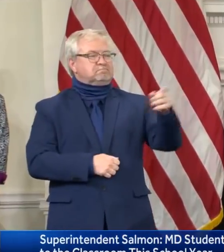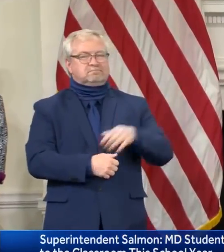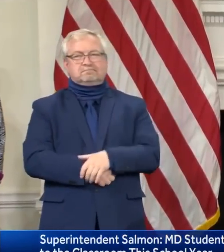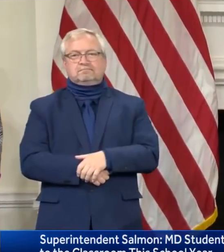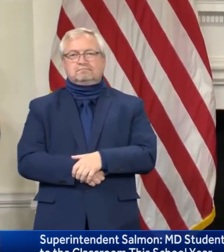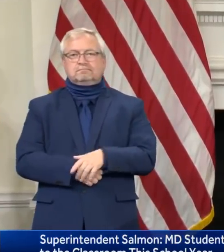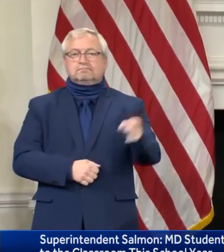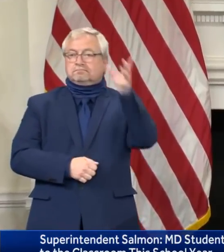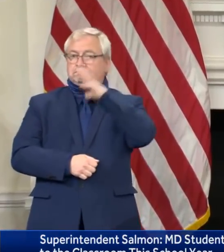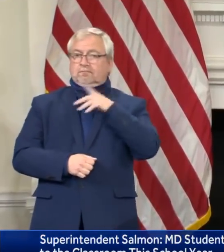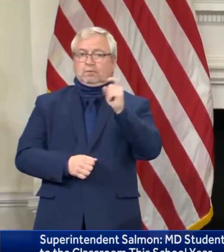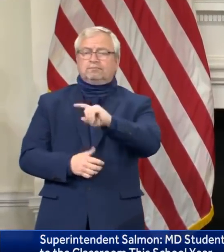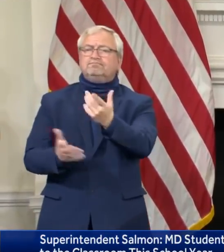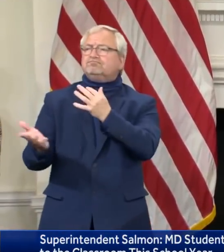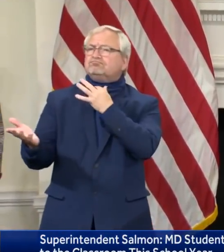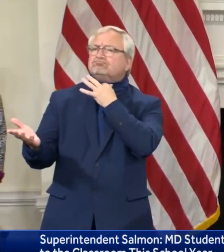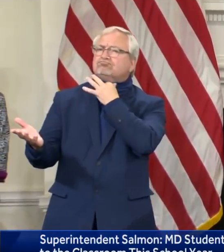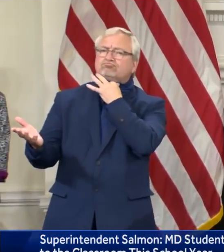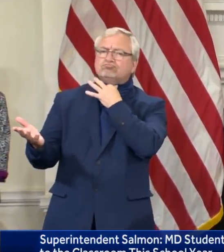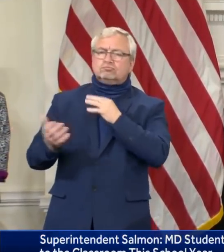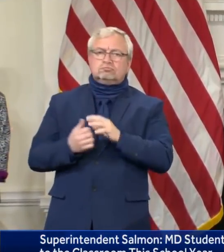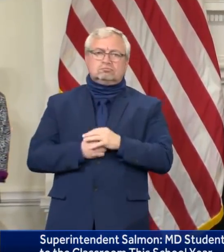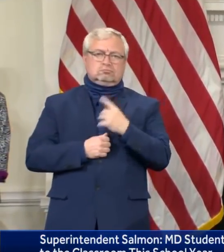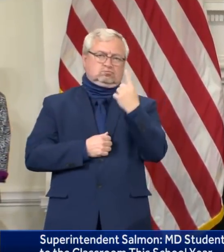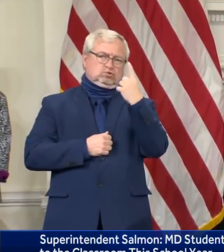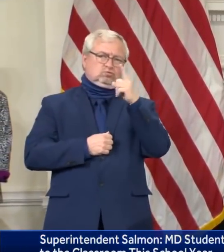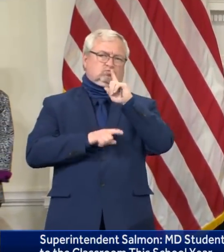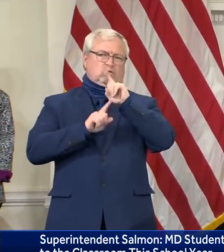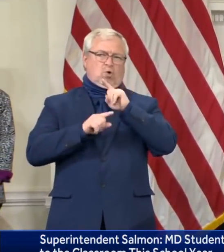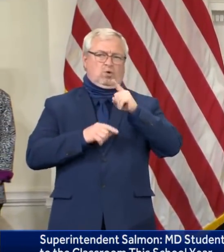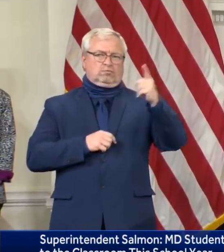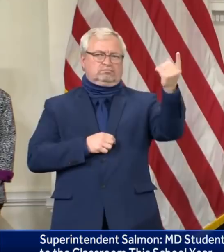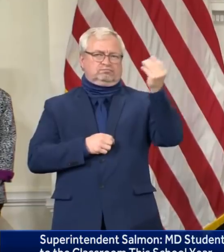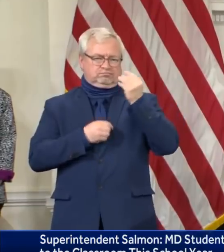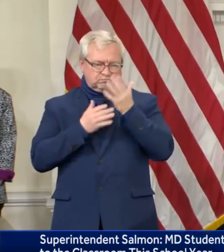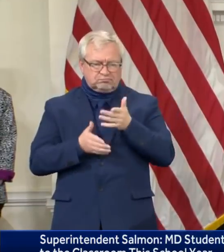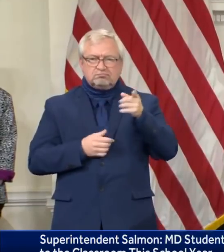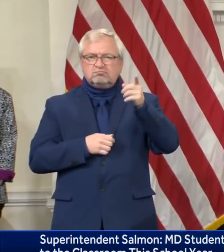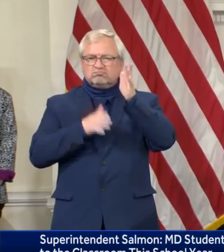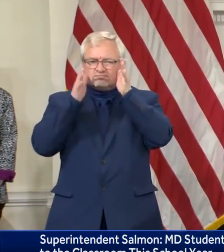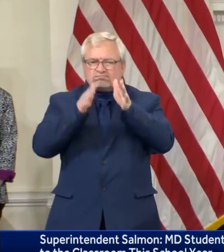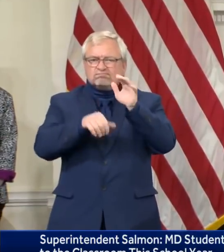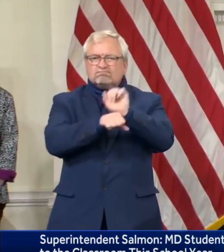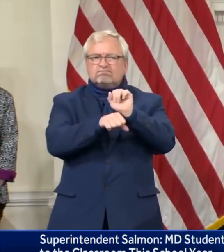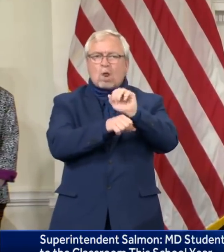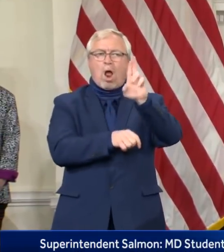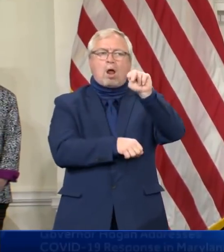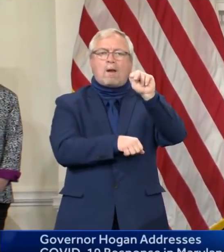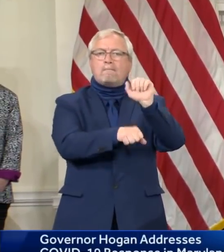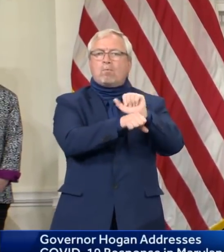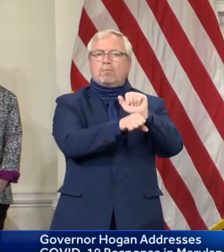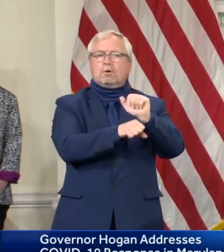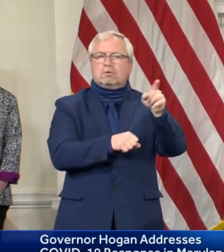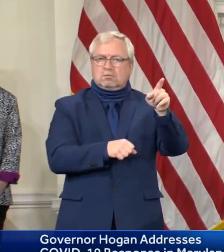TOM, I THINK YOU HAD YOUR HAND UP BEFORE BRAD JUMPED IN BUT WE WILL GET YOU NEXT.